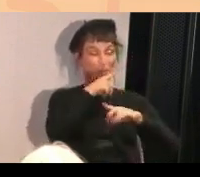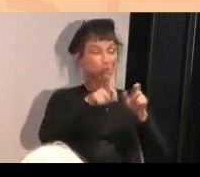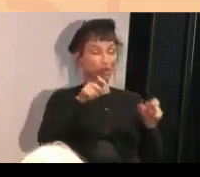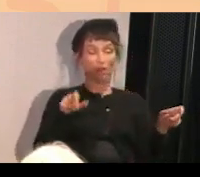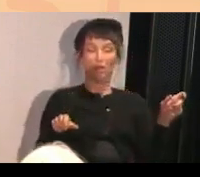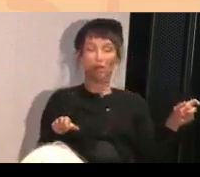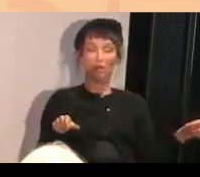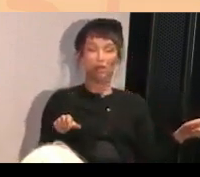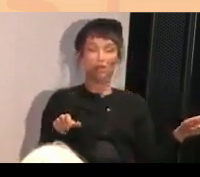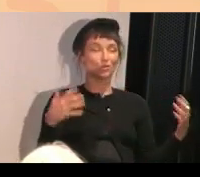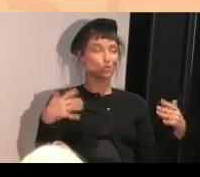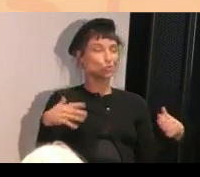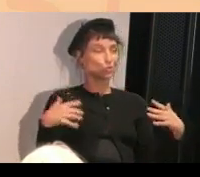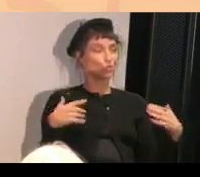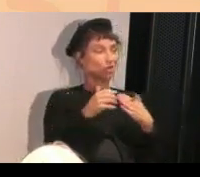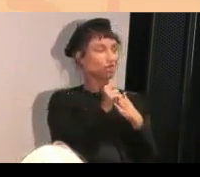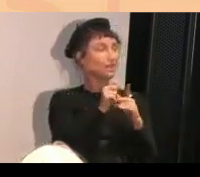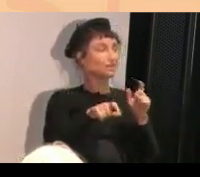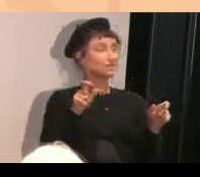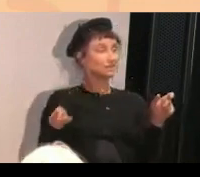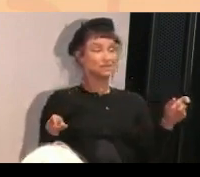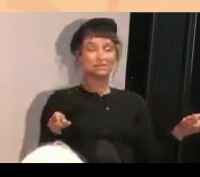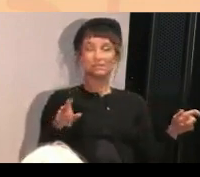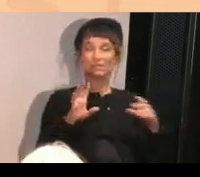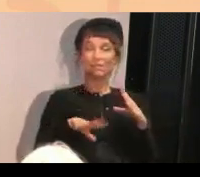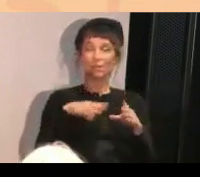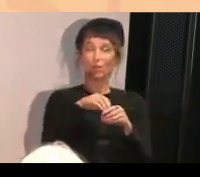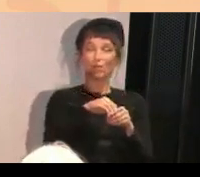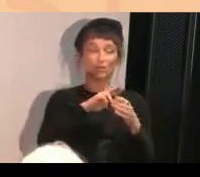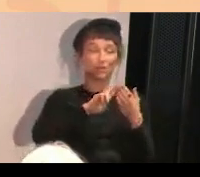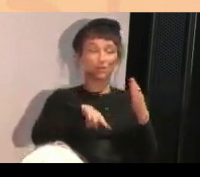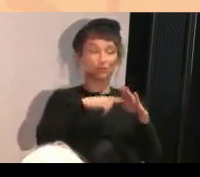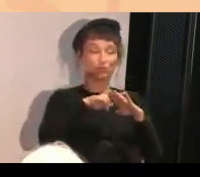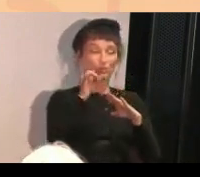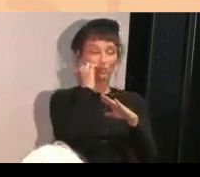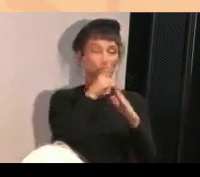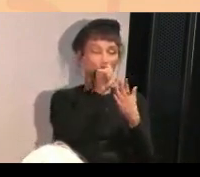remarkable leaders who are involved in the National indigenous Arts reference group